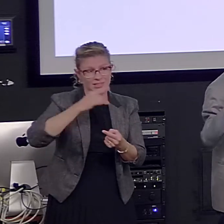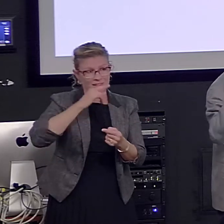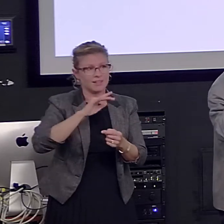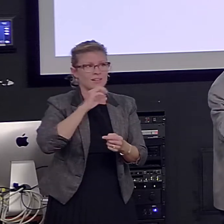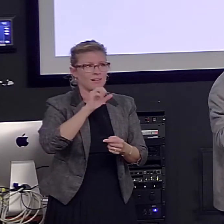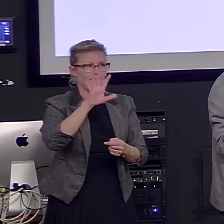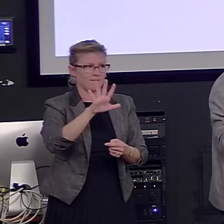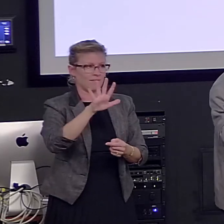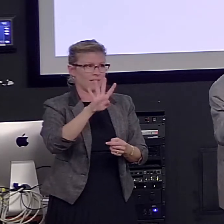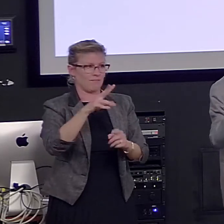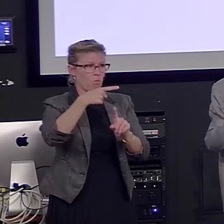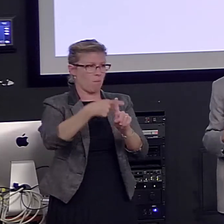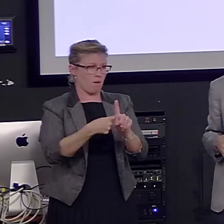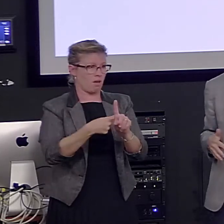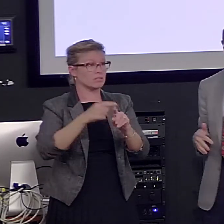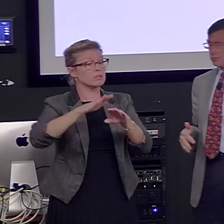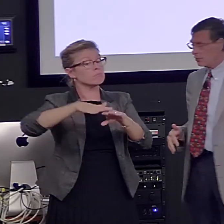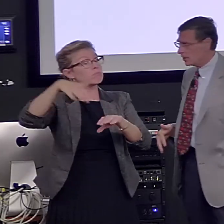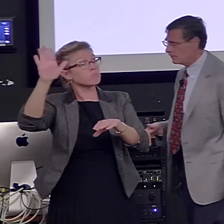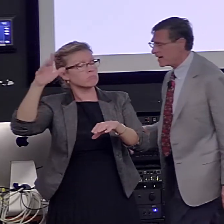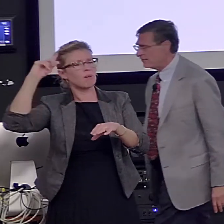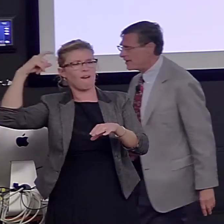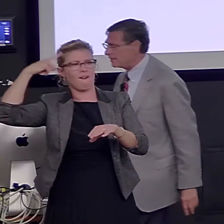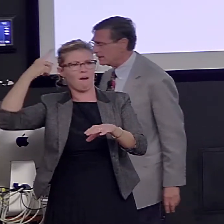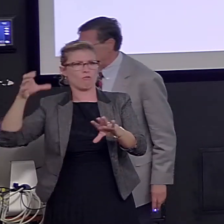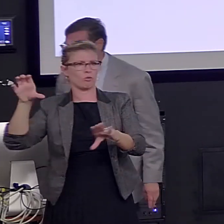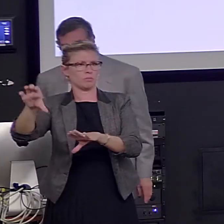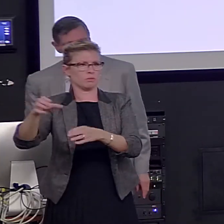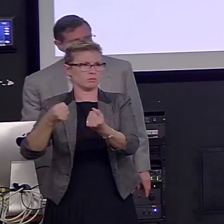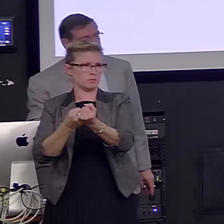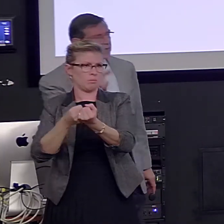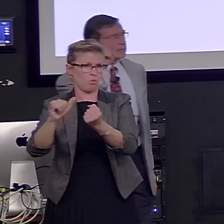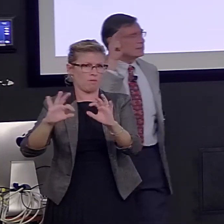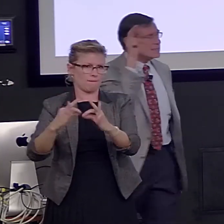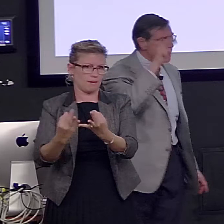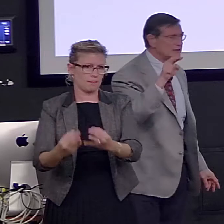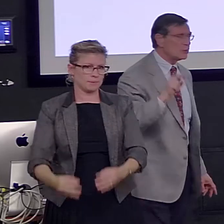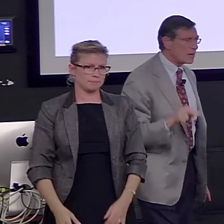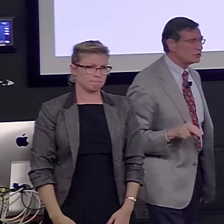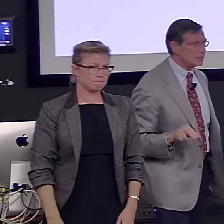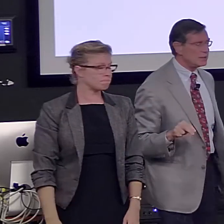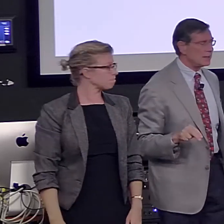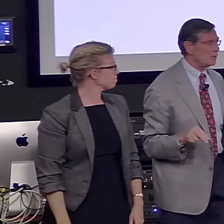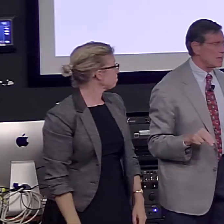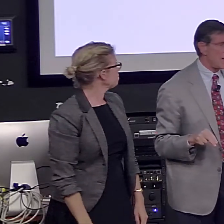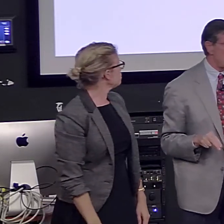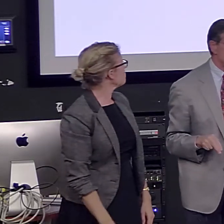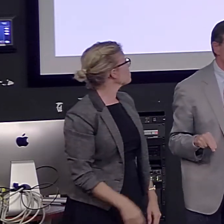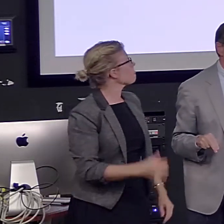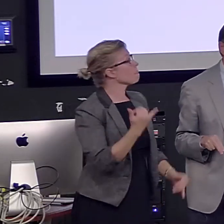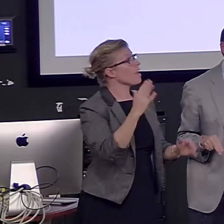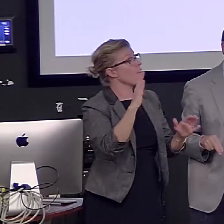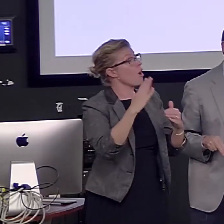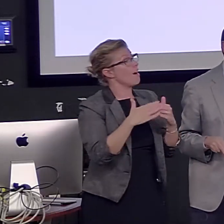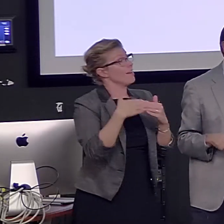And then the Government took over the support of that family. The next question that I'm going to ask of these data